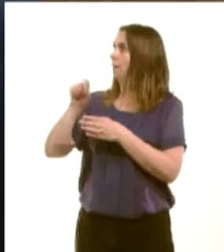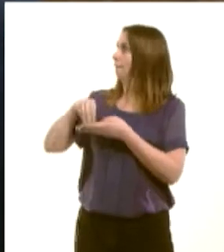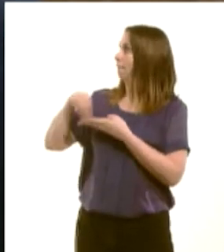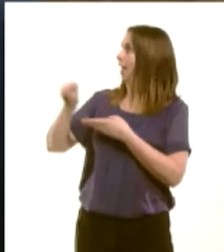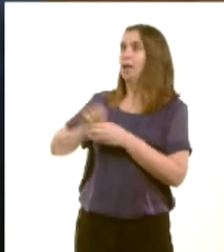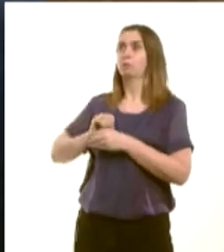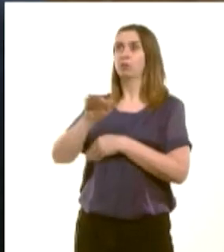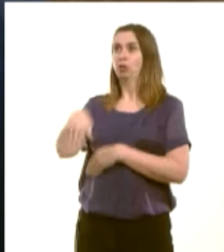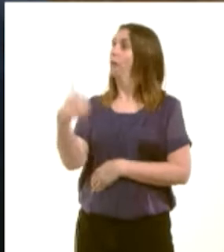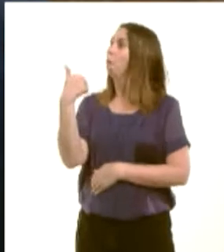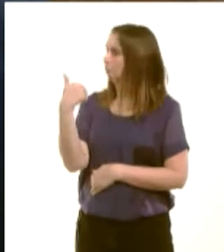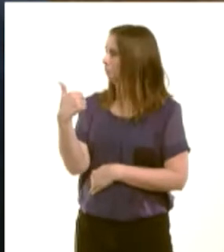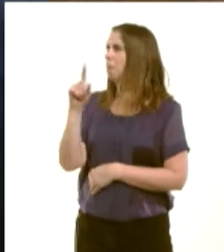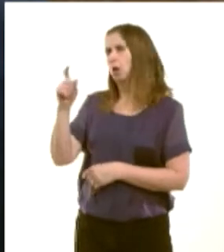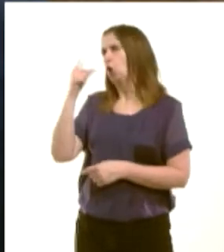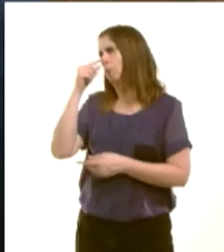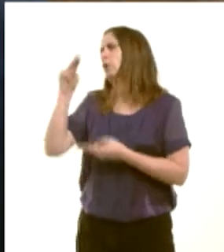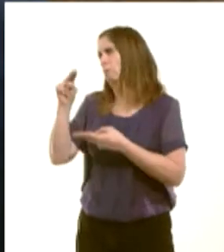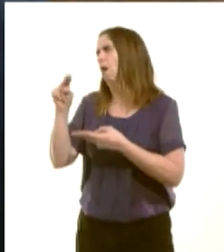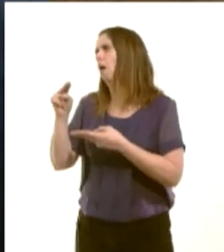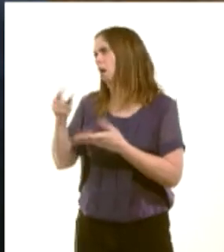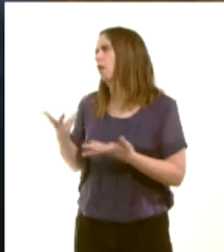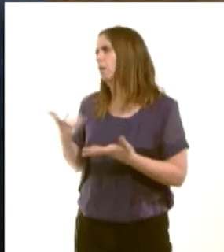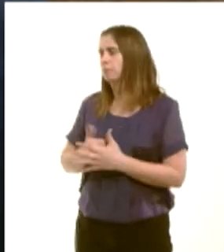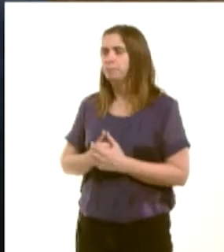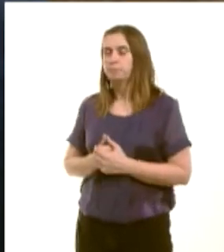gone further. What does trouble me, however, is the fact that there is nothing about VAT.